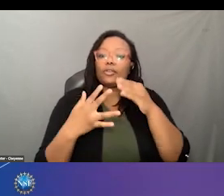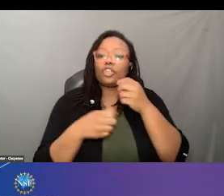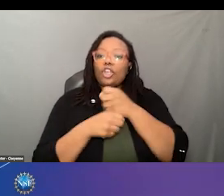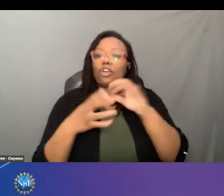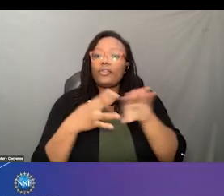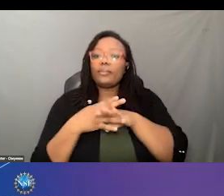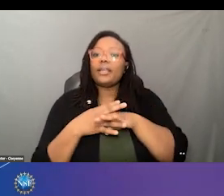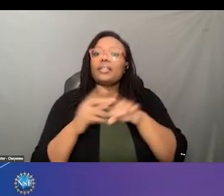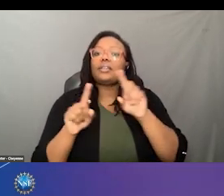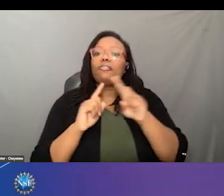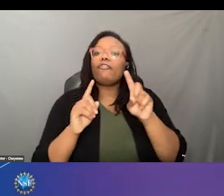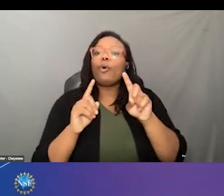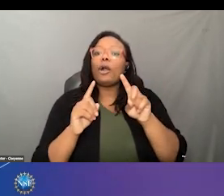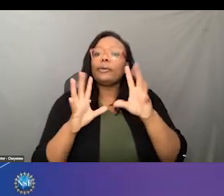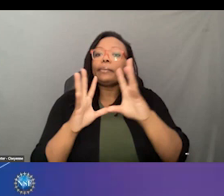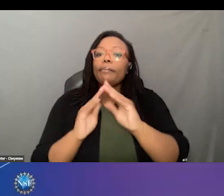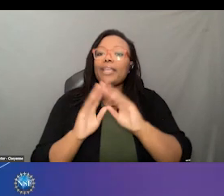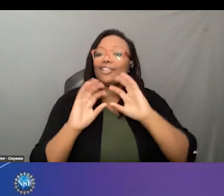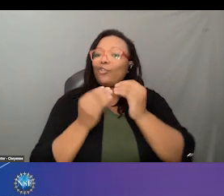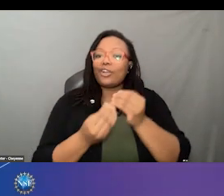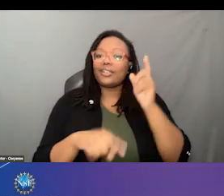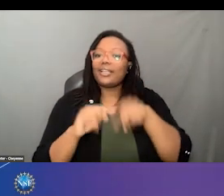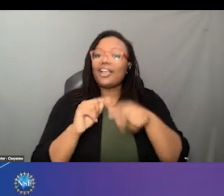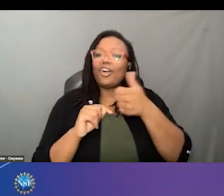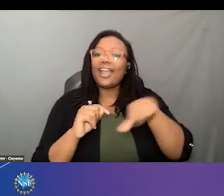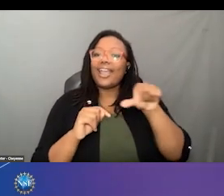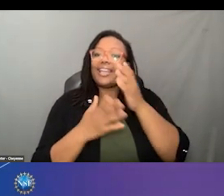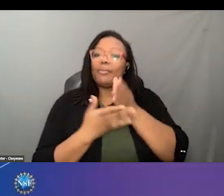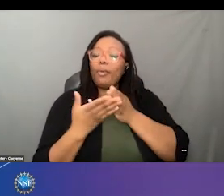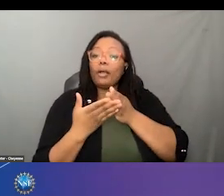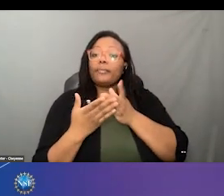for intramural meetings of an organization or any component.